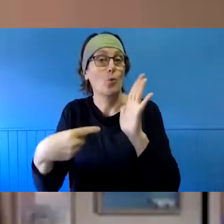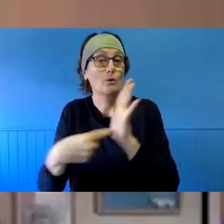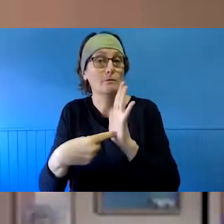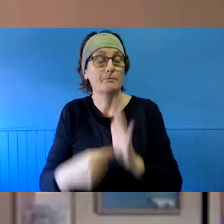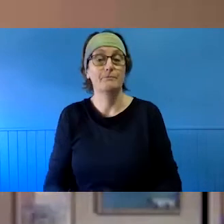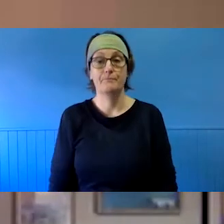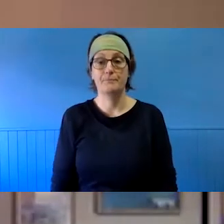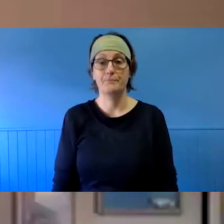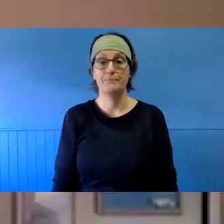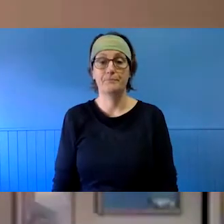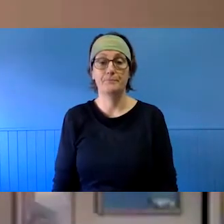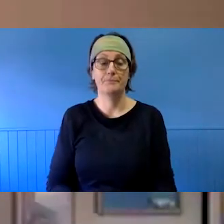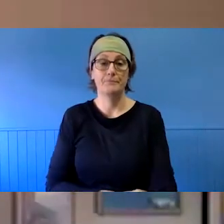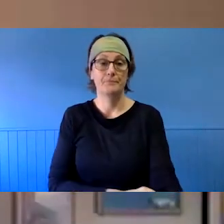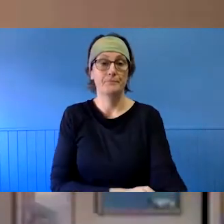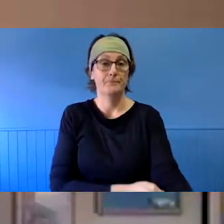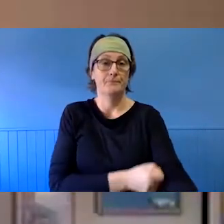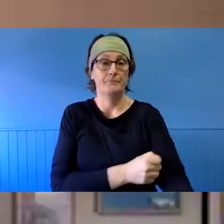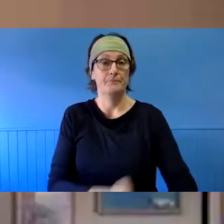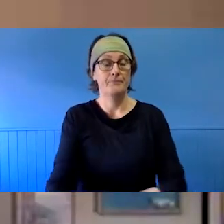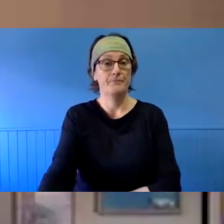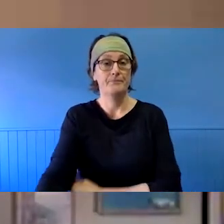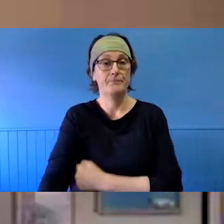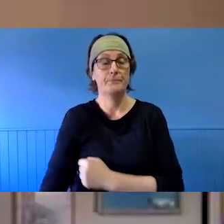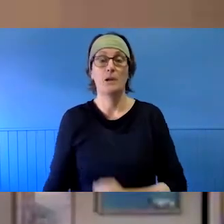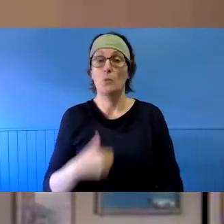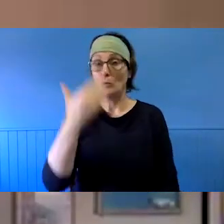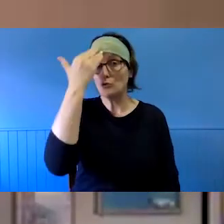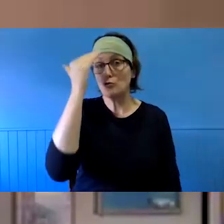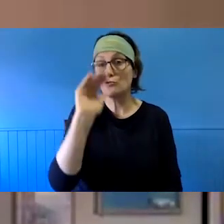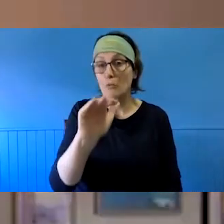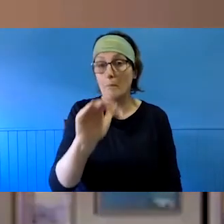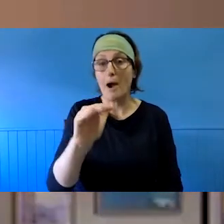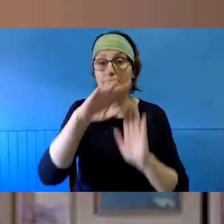A quick reminder of housekeeping before we begin. Live